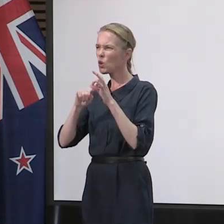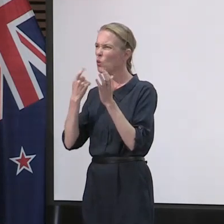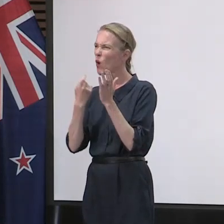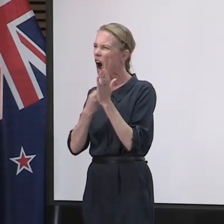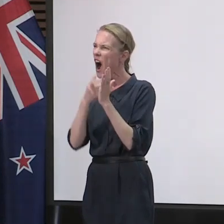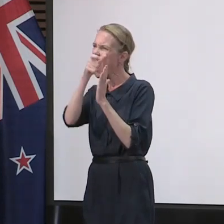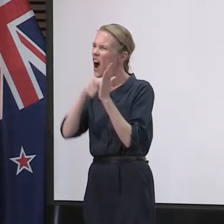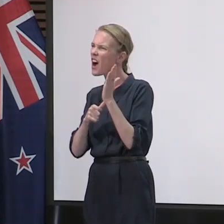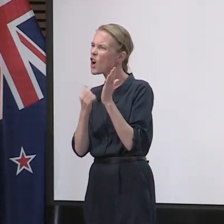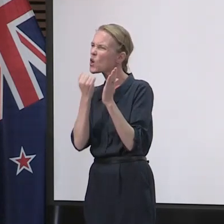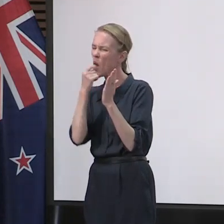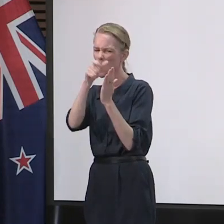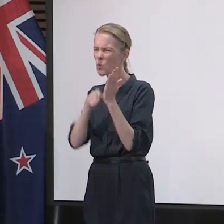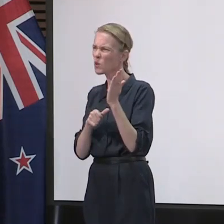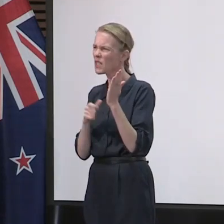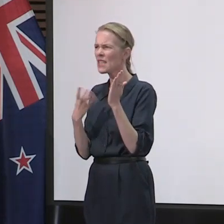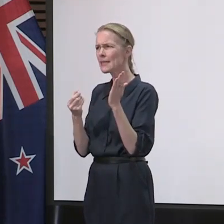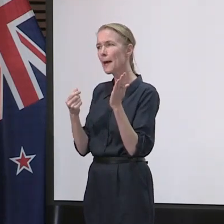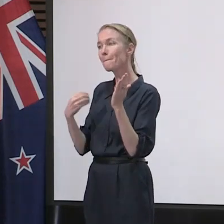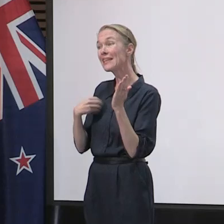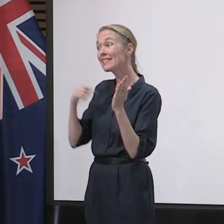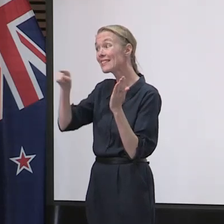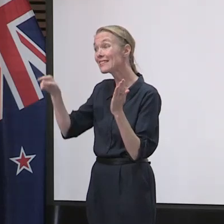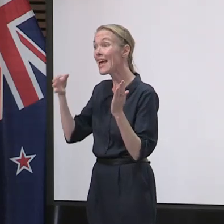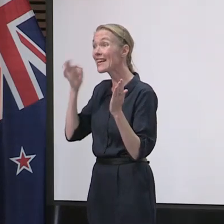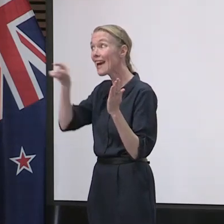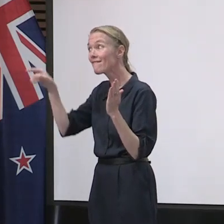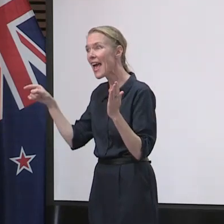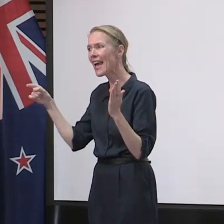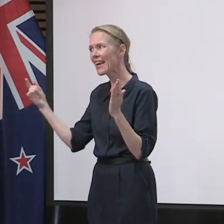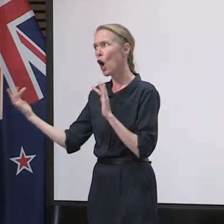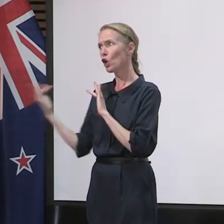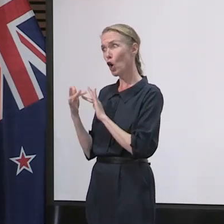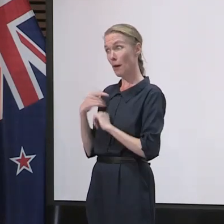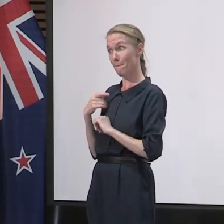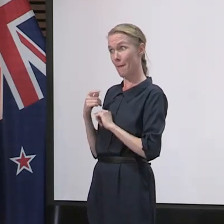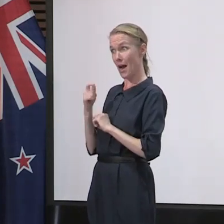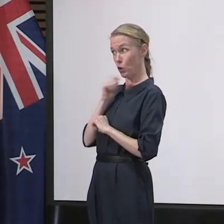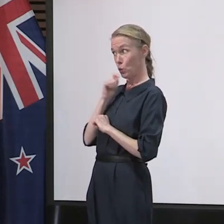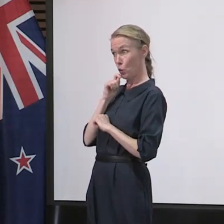venues. We heard from a couple of bars and cafes who said it's